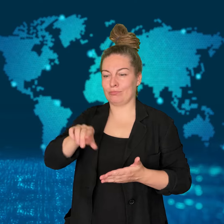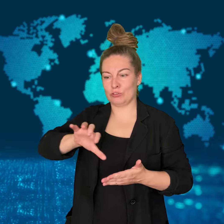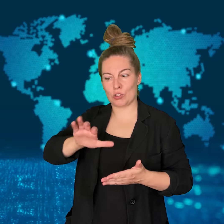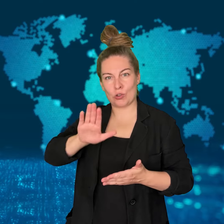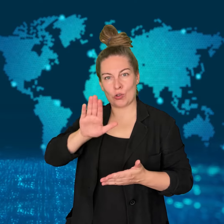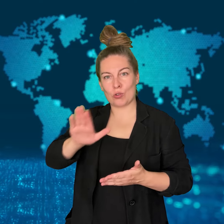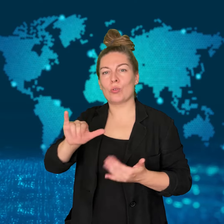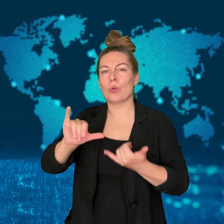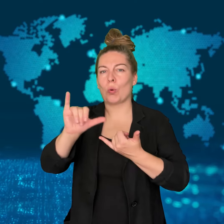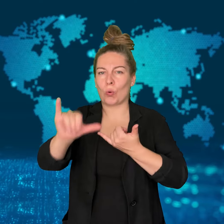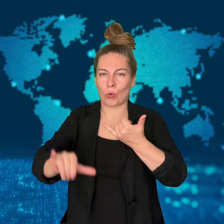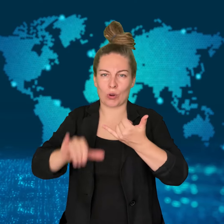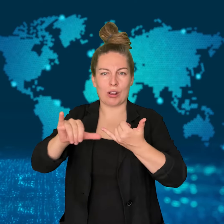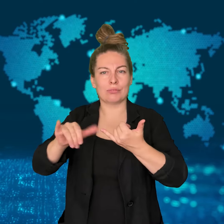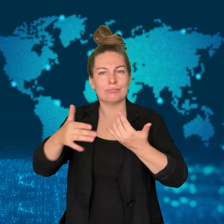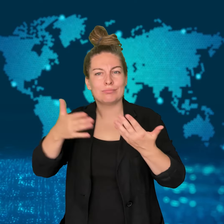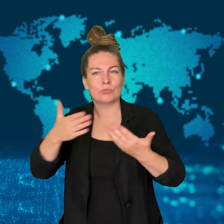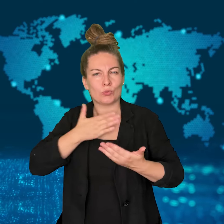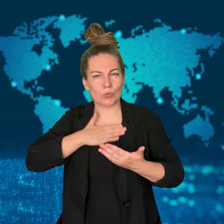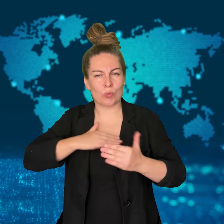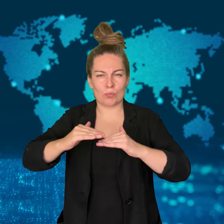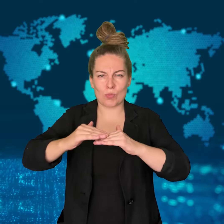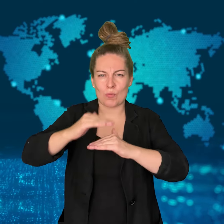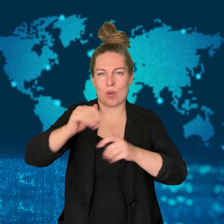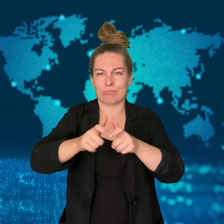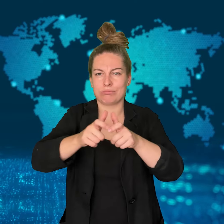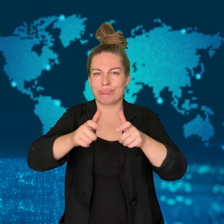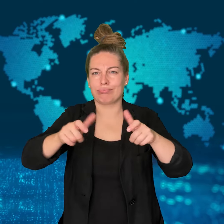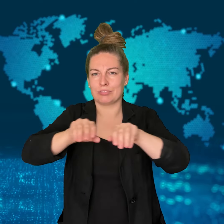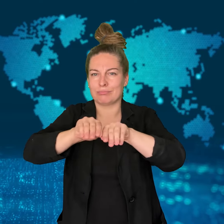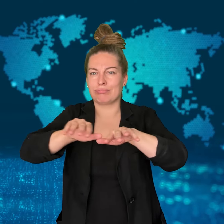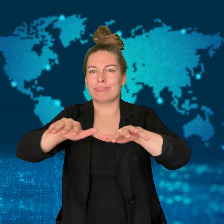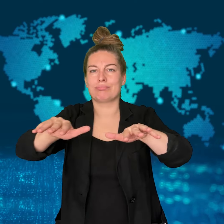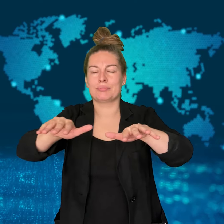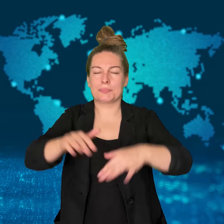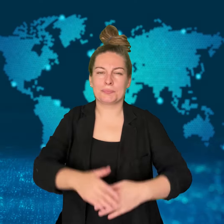and expand the country's nuclear arsenal.